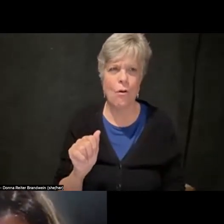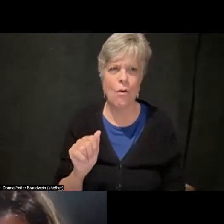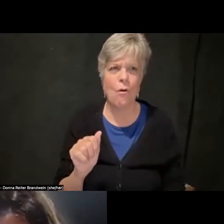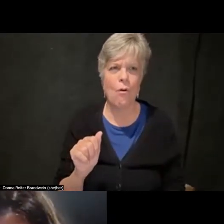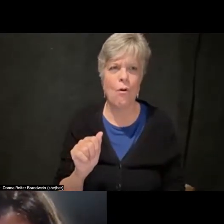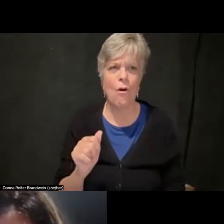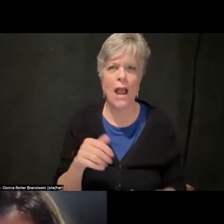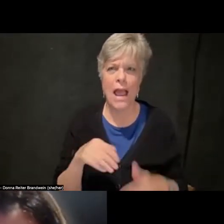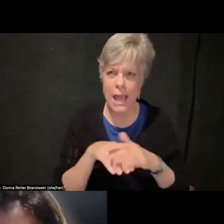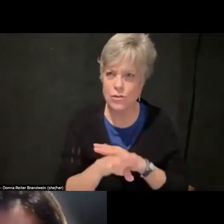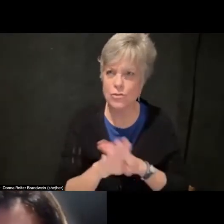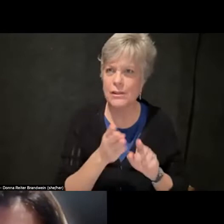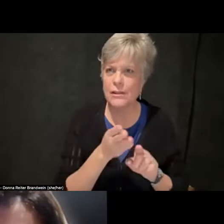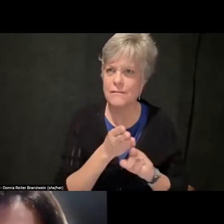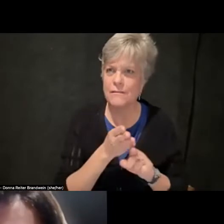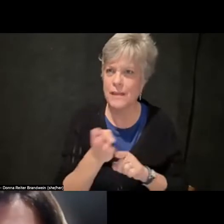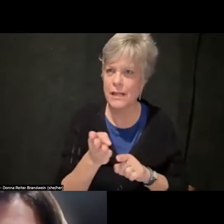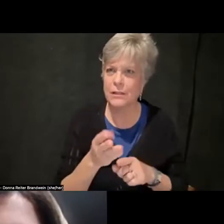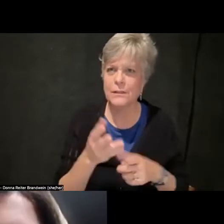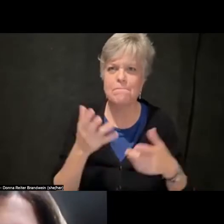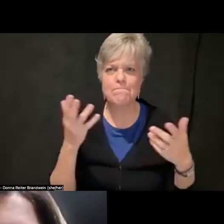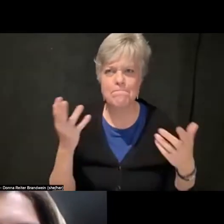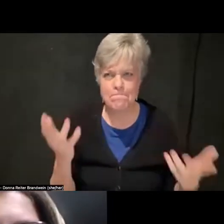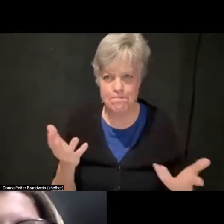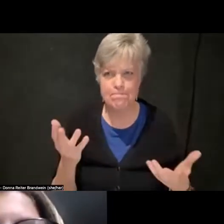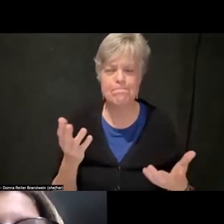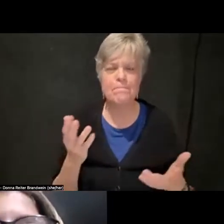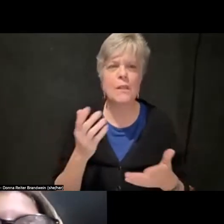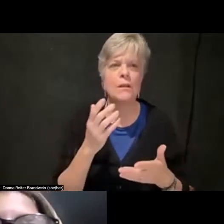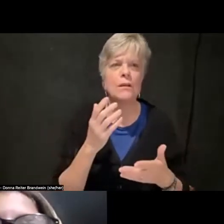what are some of the barriers or challenges